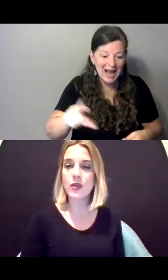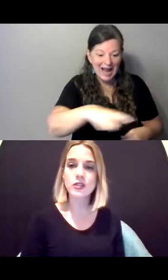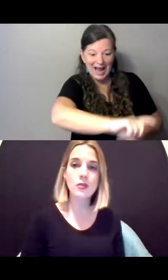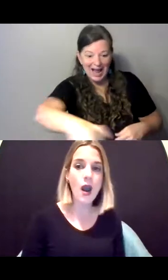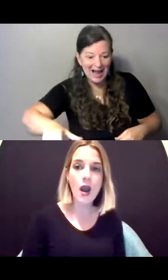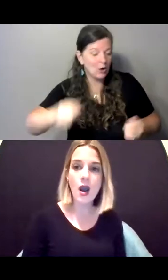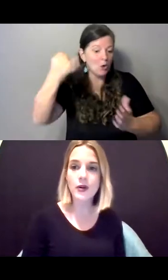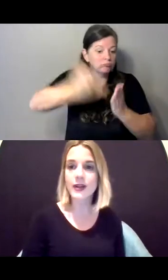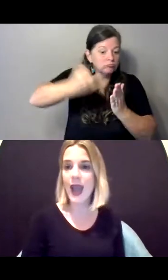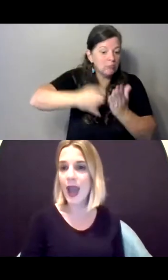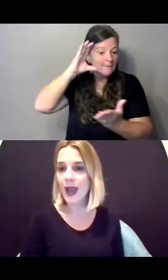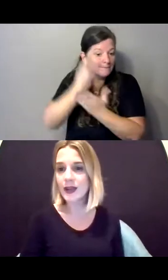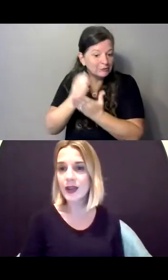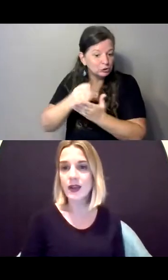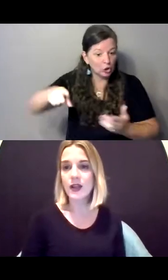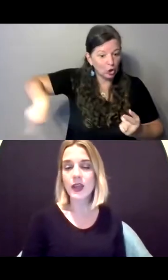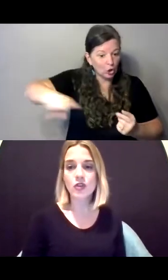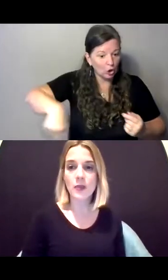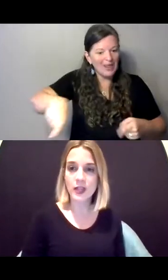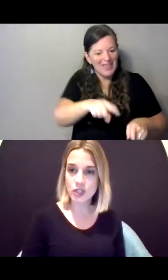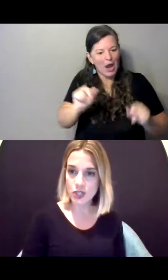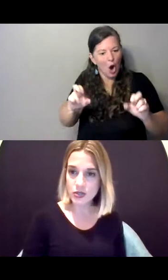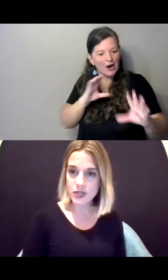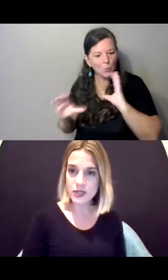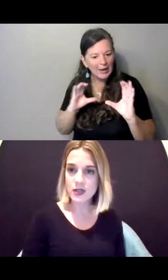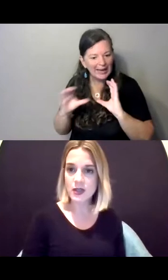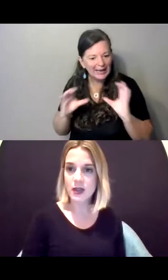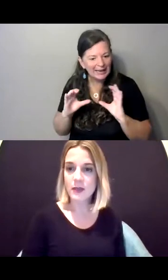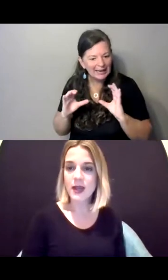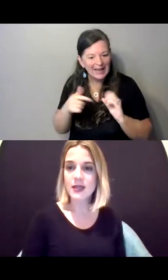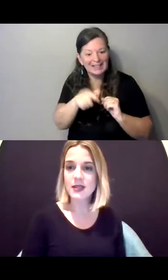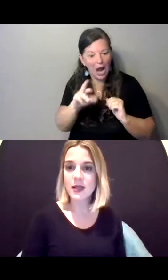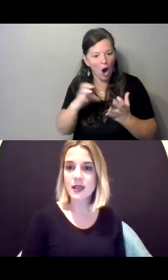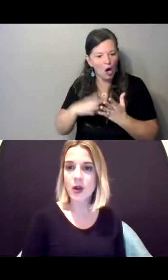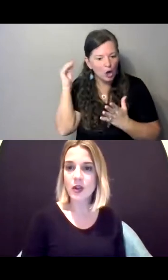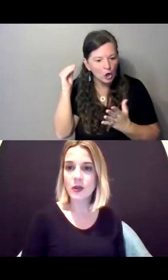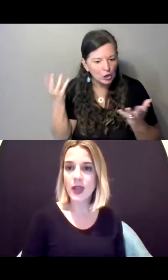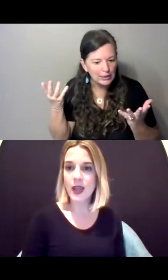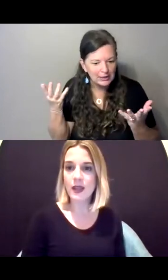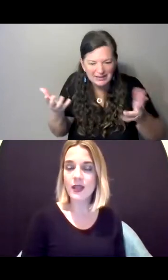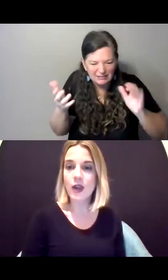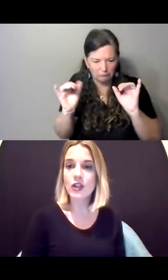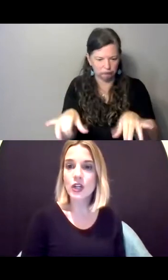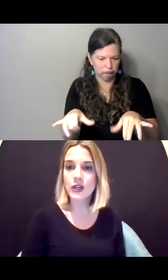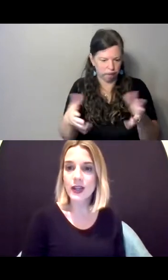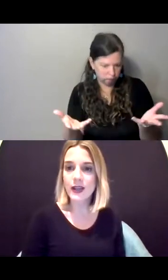like do mom or dad, they can draw pictures because they are communicating, they are learning